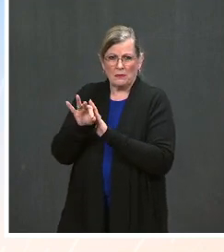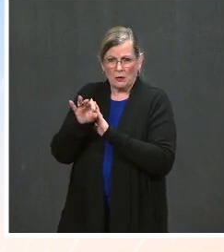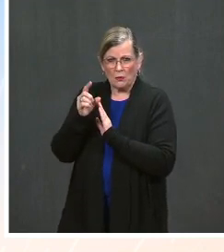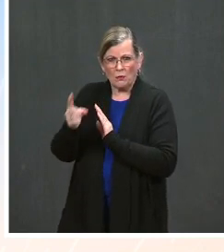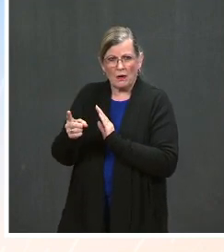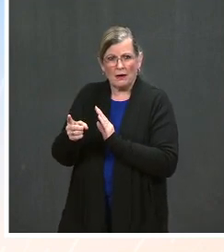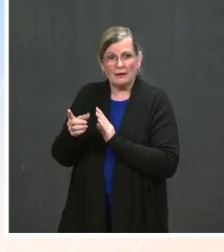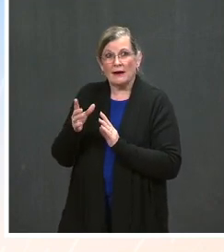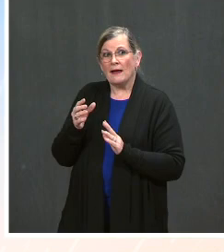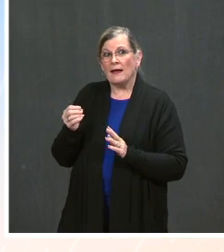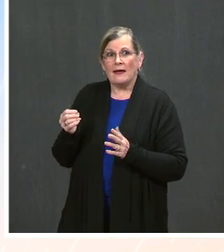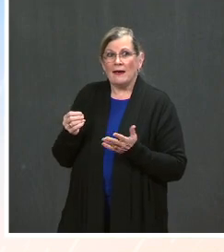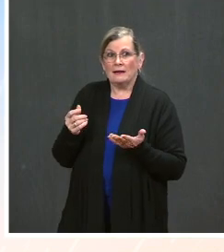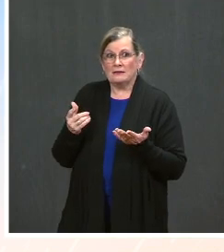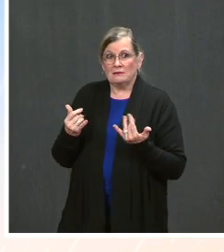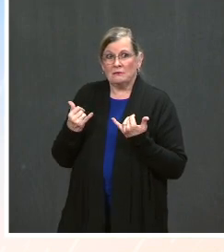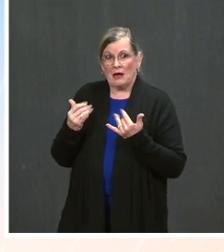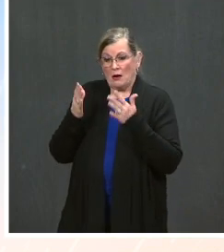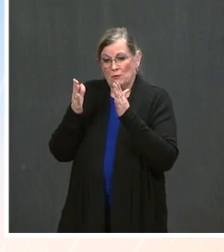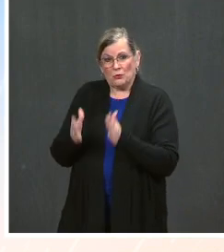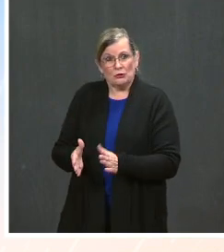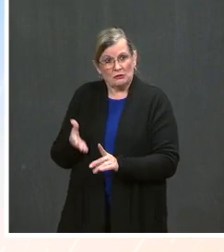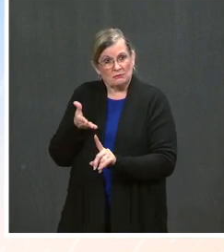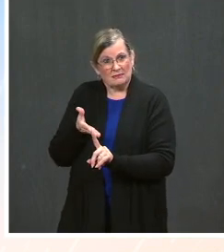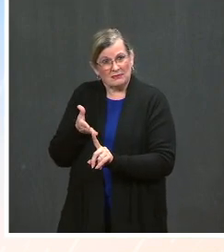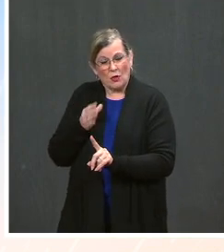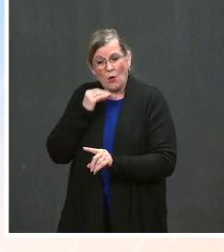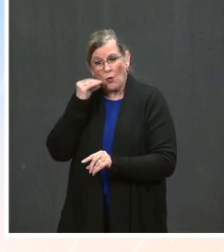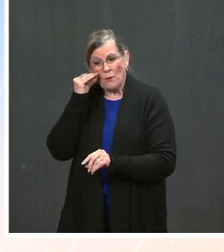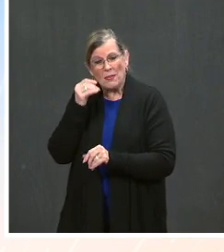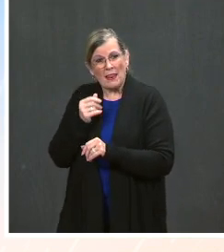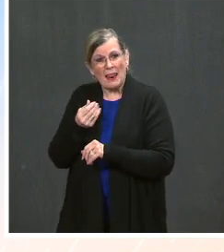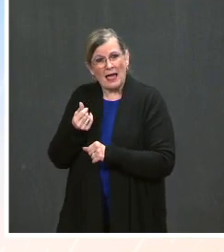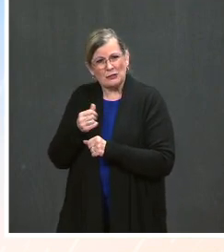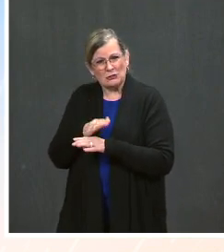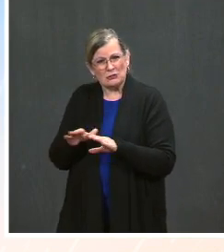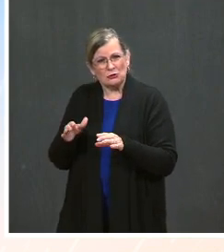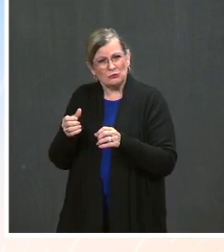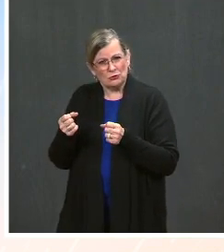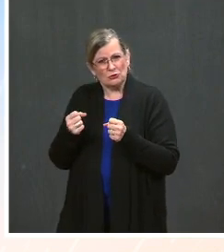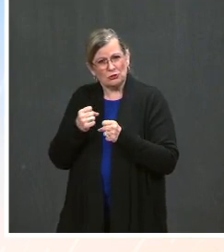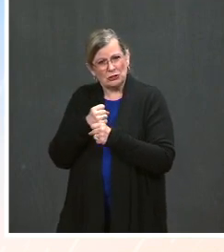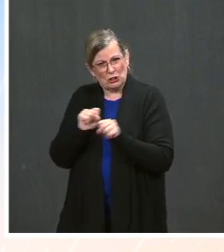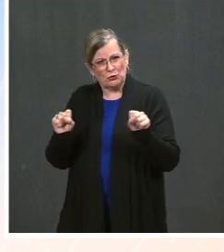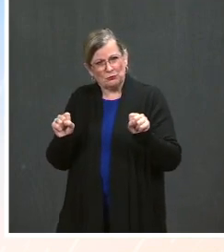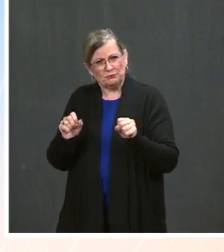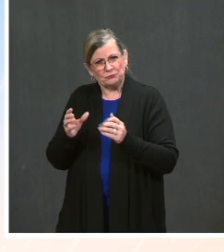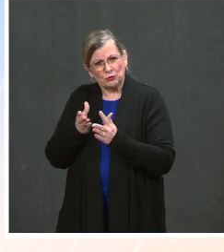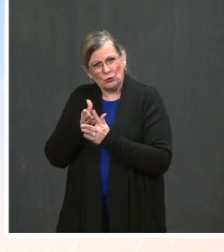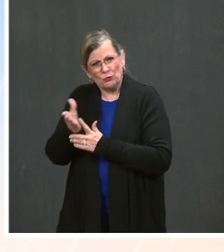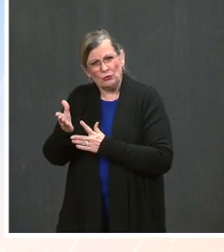who had served as Deputy Secretary in the past -- and others throughout the agencies who are implementing our work on a daily basis.